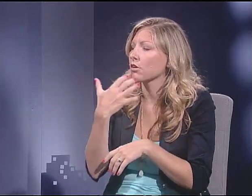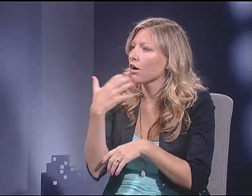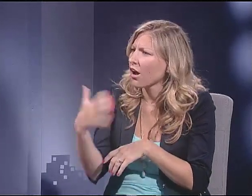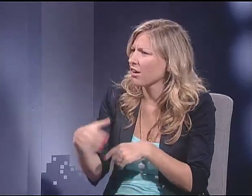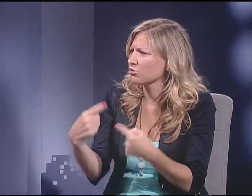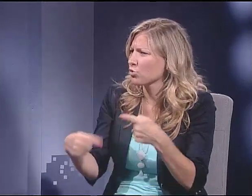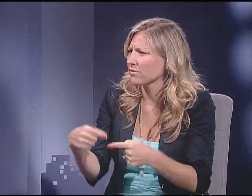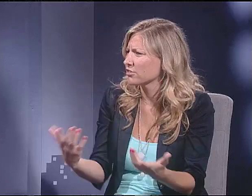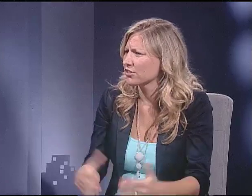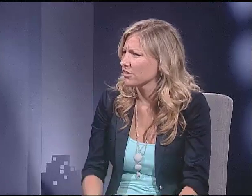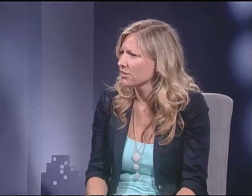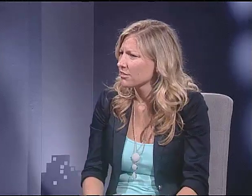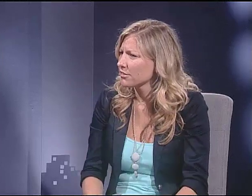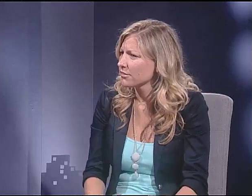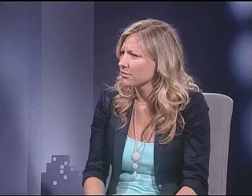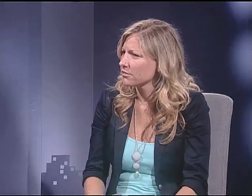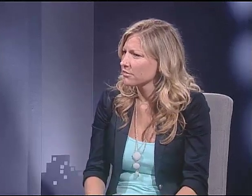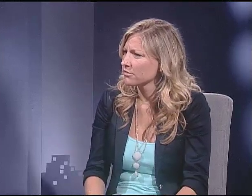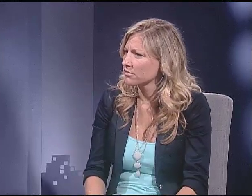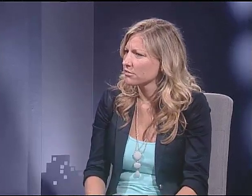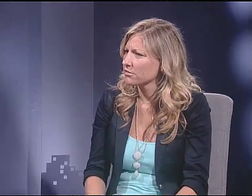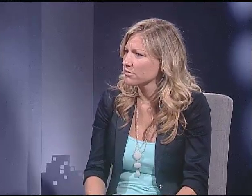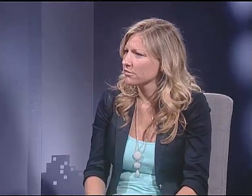Why is it such a hot topic, so controversial?